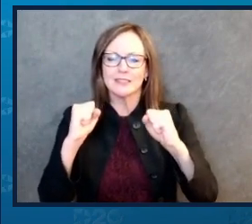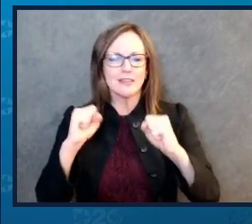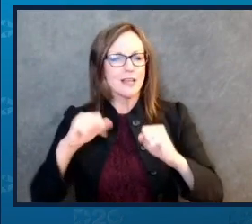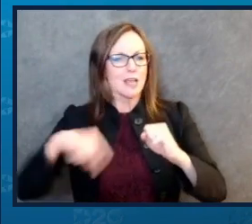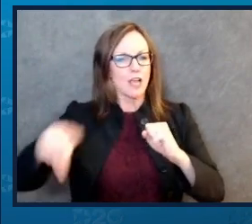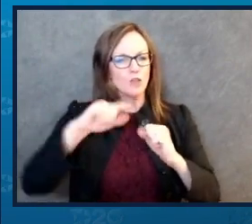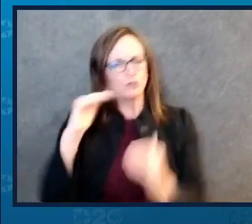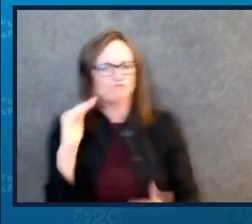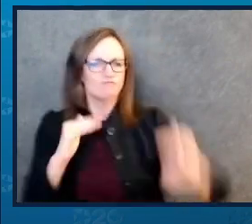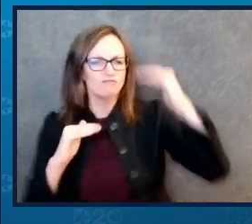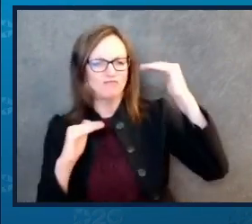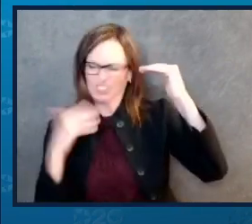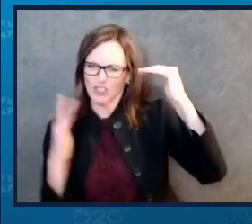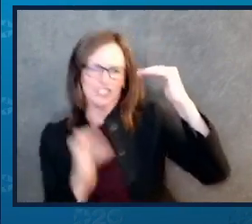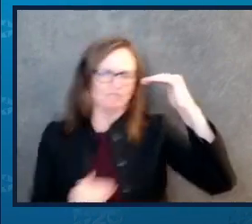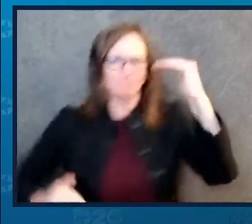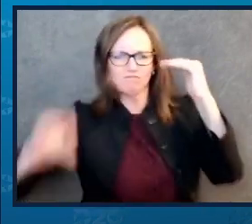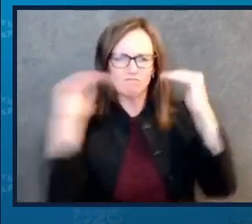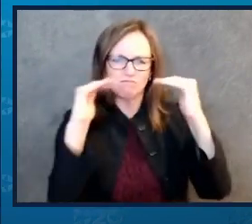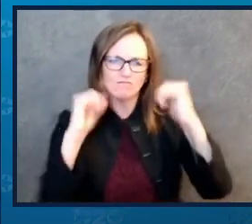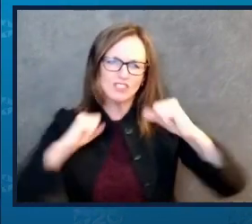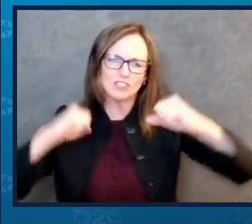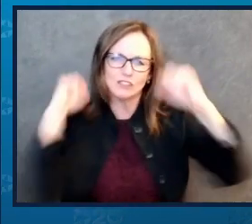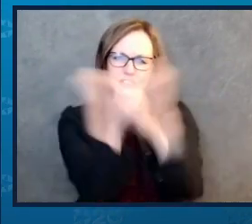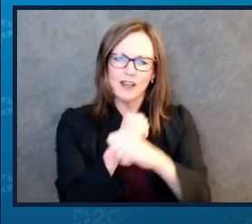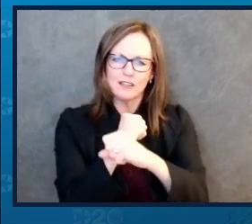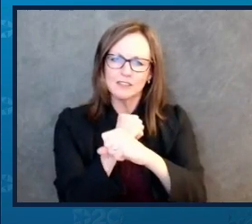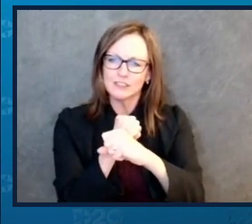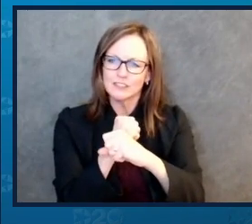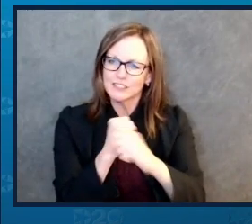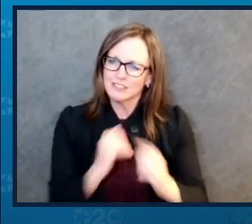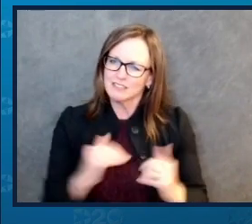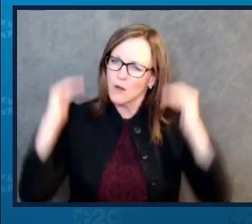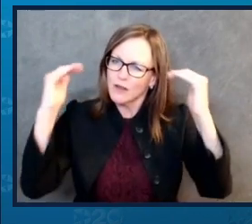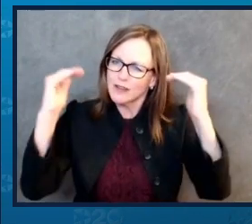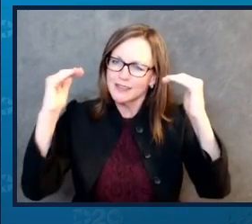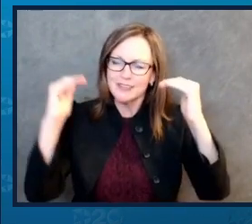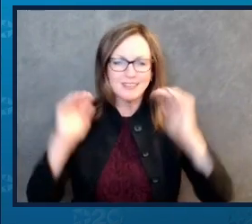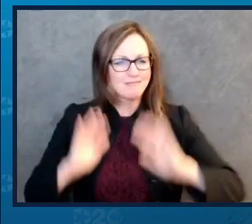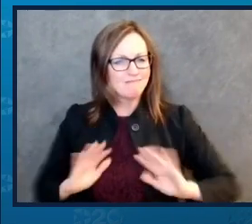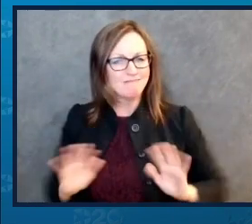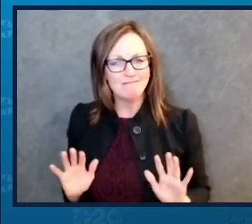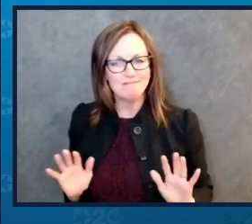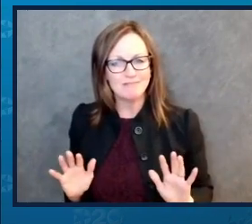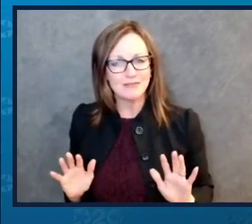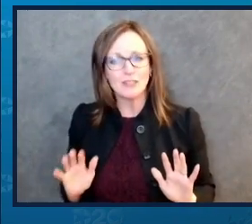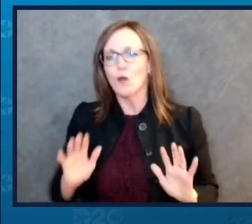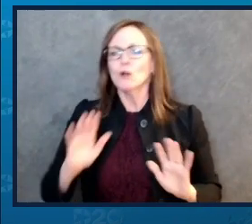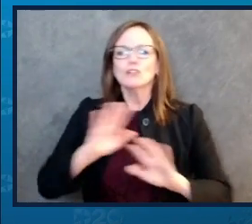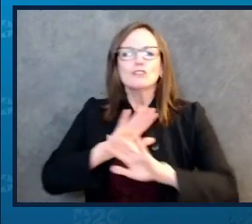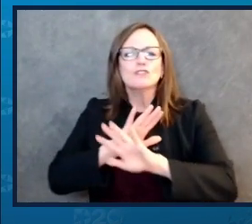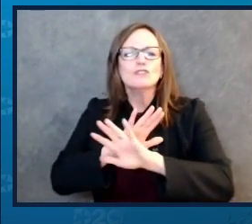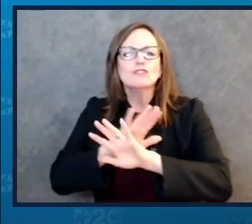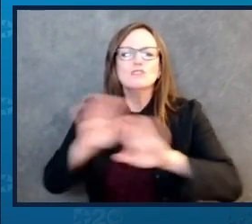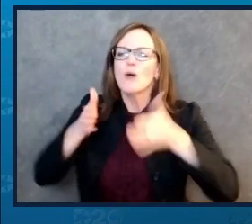NOBODY IS ABOVE THE LAW.